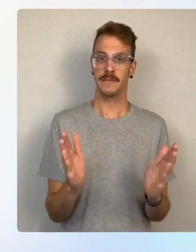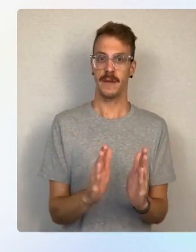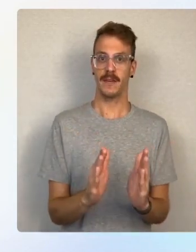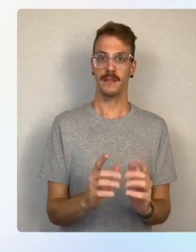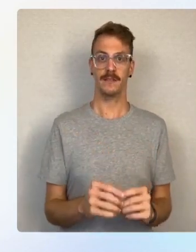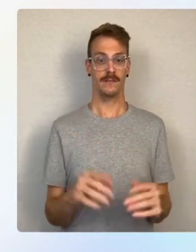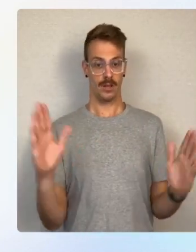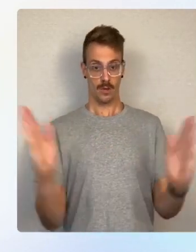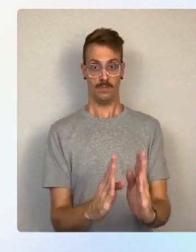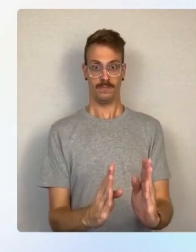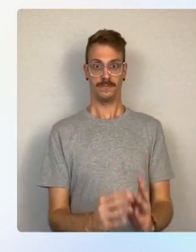[Woman] Make it this big.